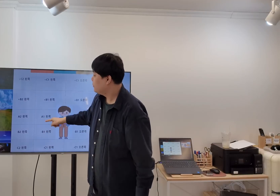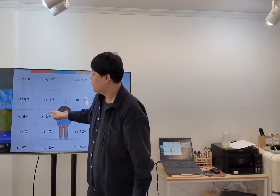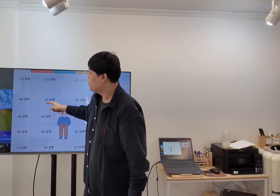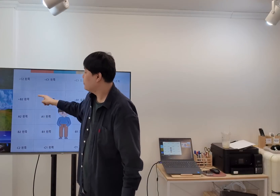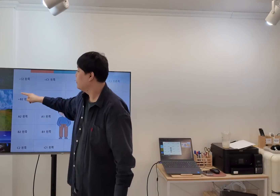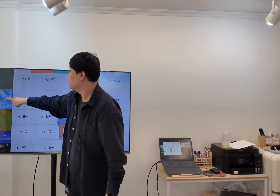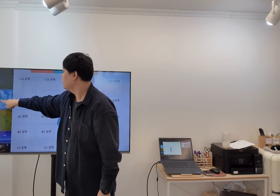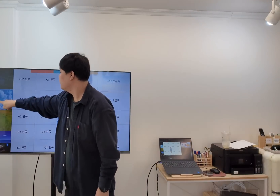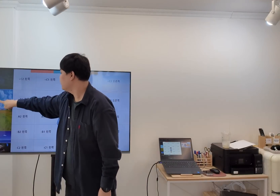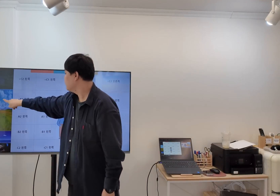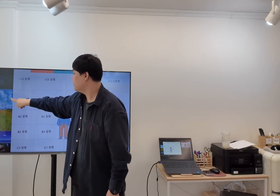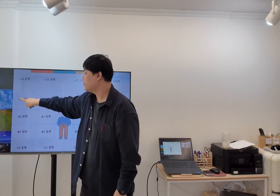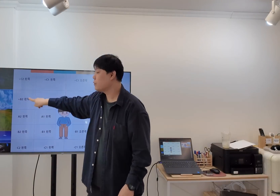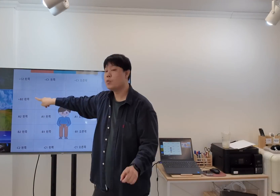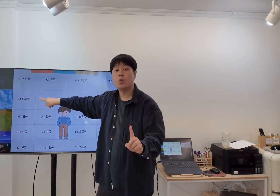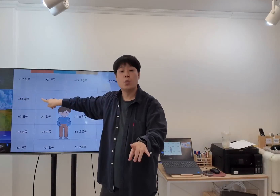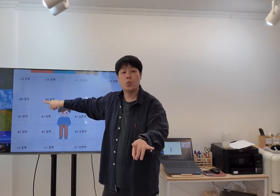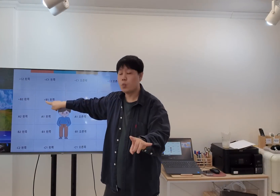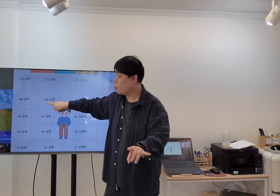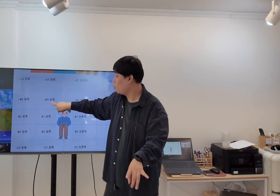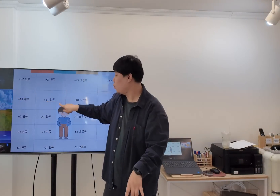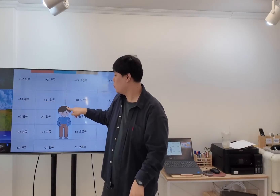Where is the sky?